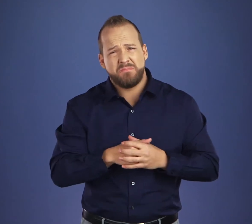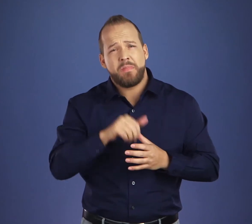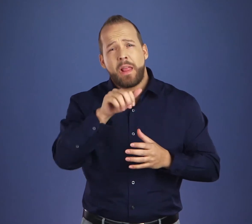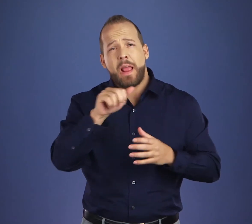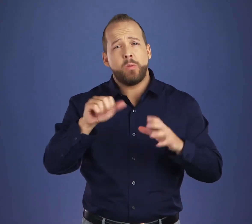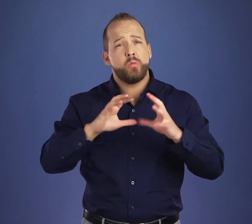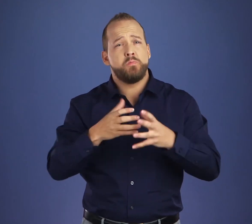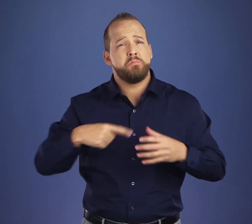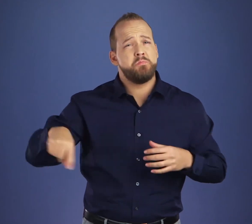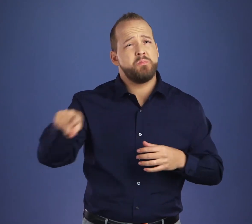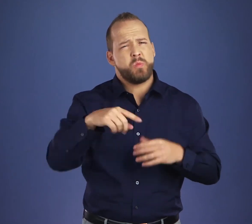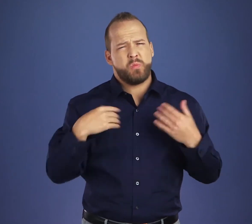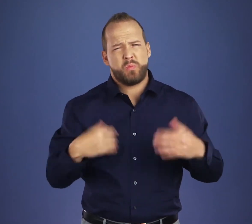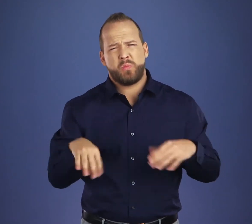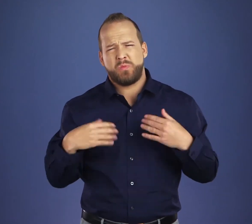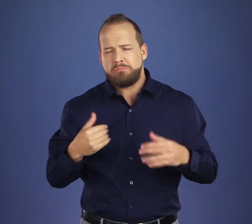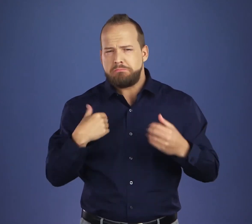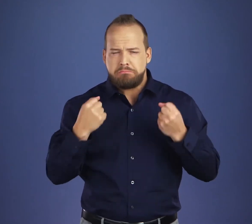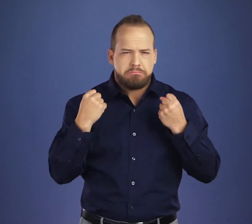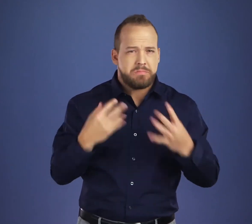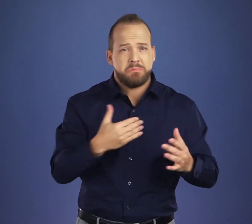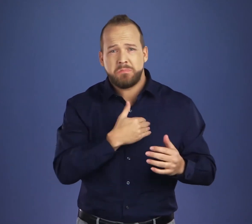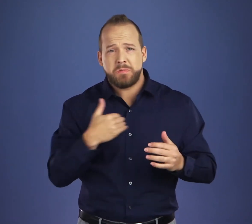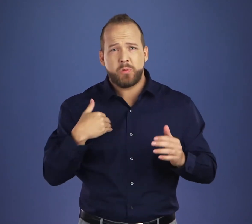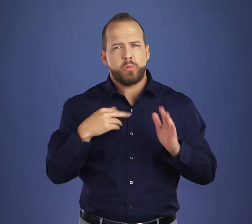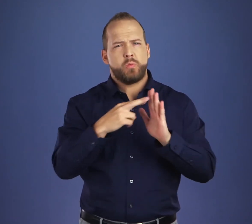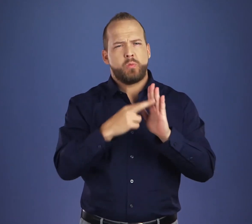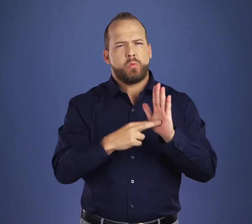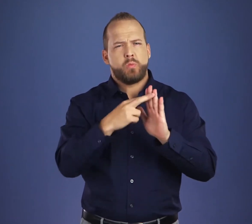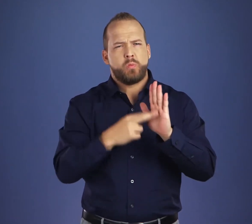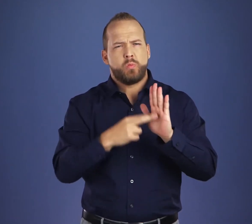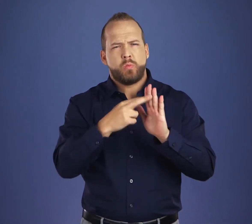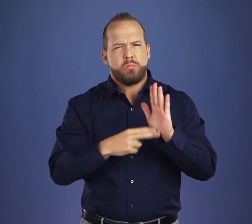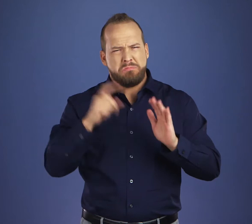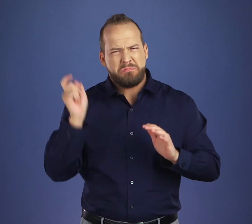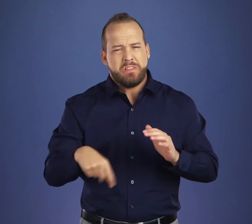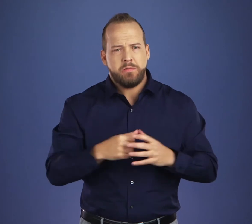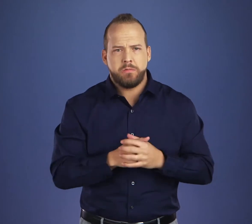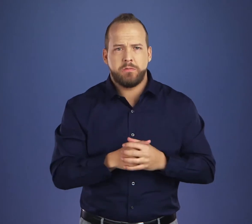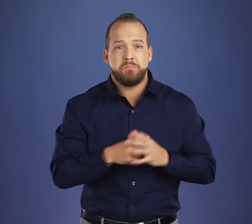“At one time,” he says, “every A.A. group had many membership rules.